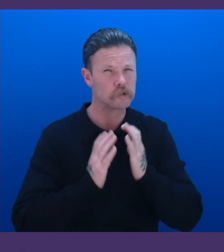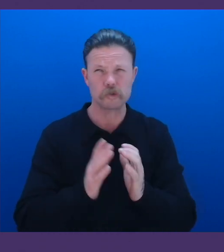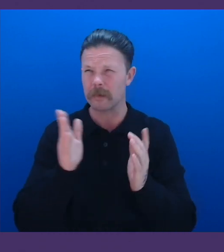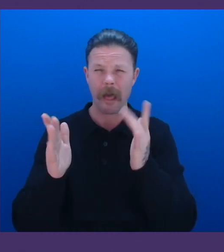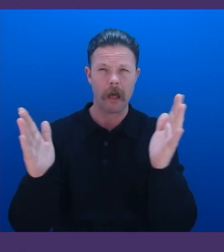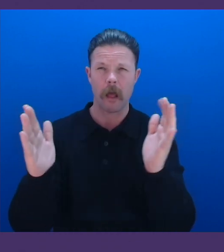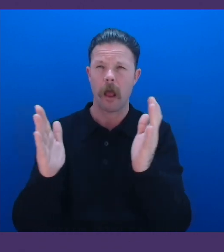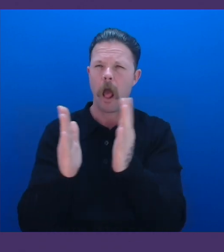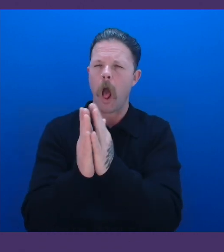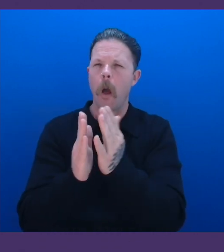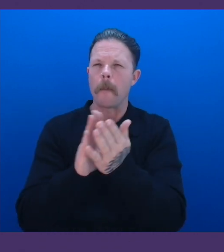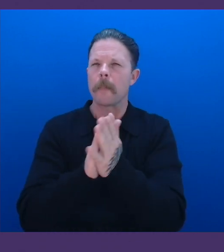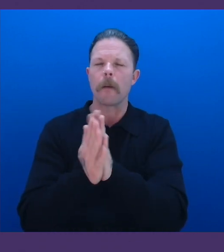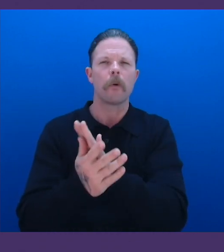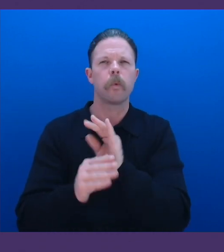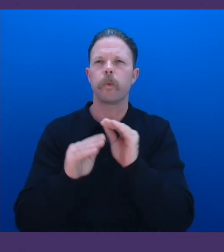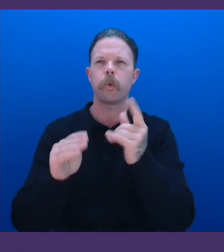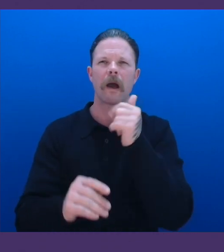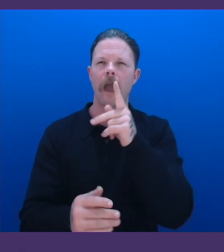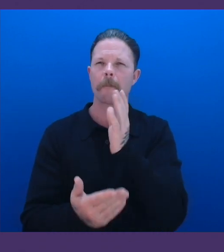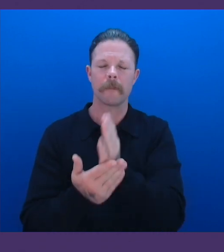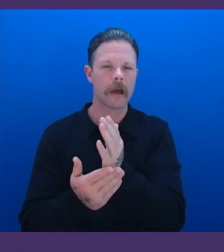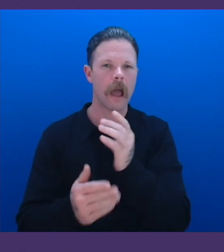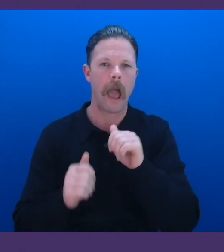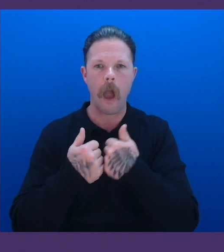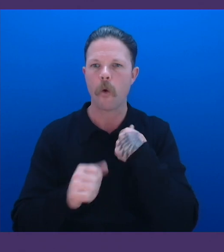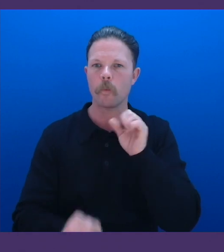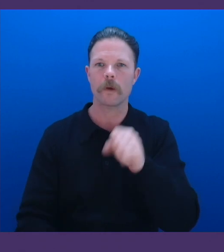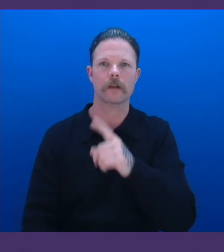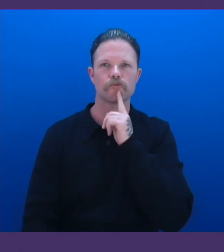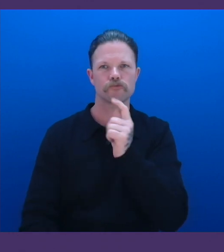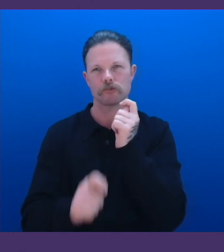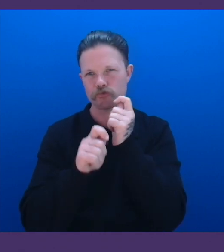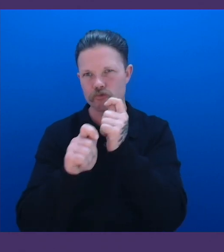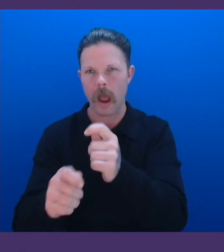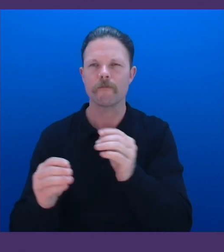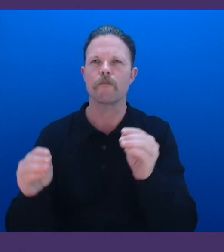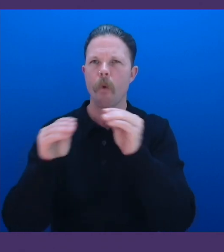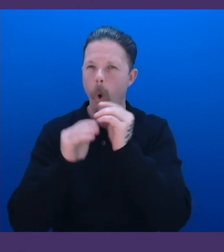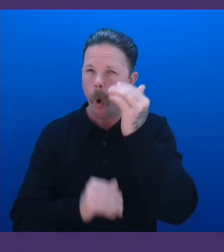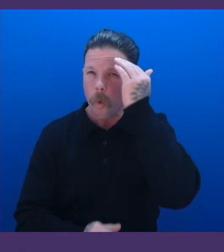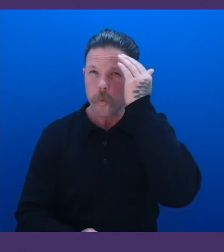from the Web Directive and how we can drive greater awareness amongst consumers, but also those small